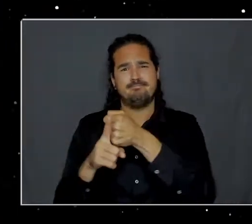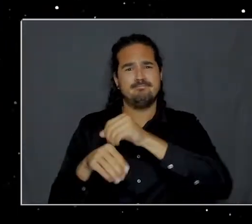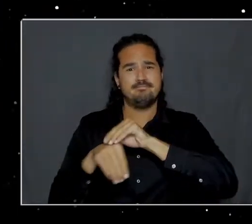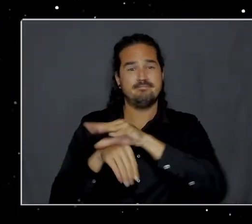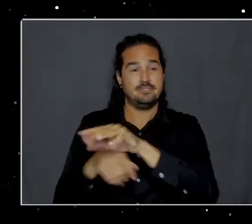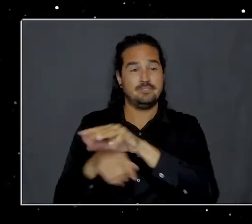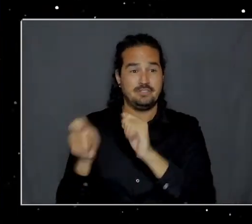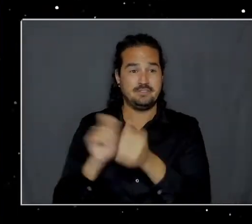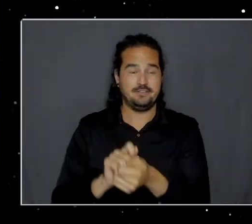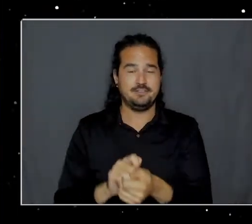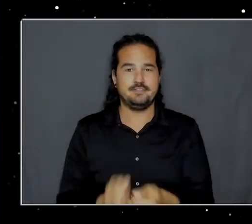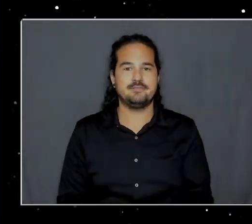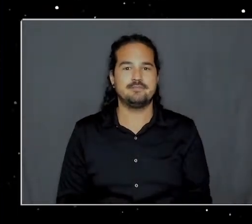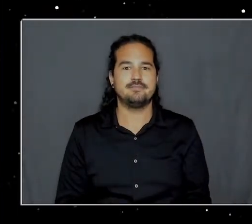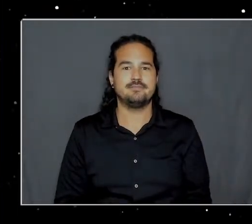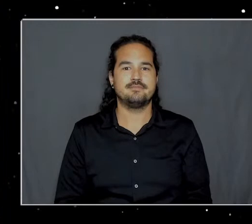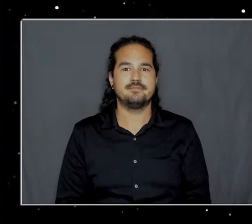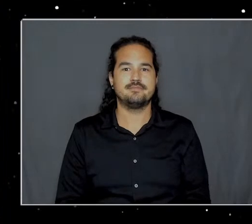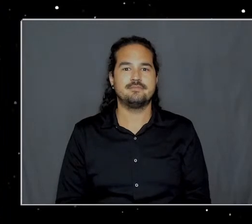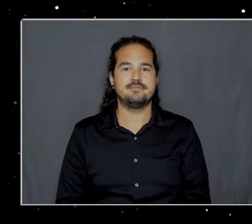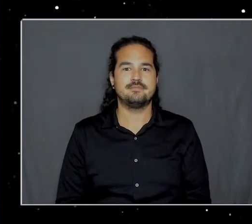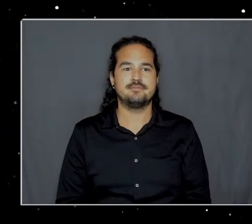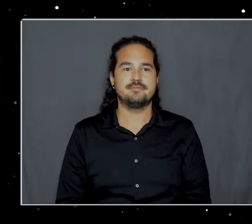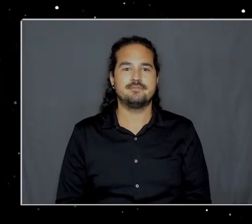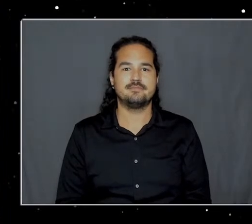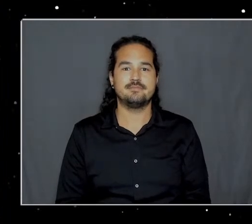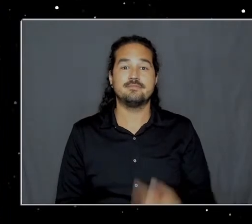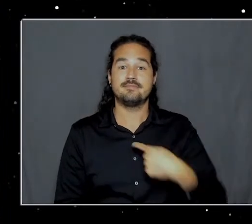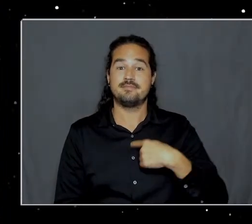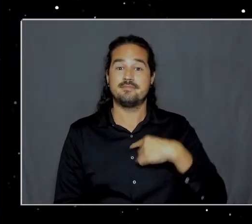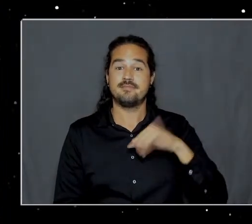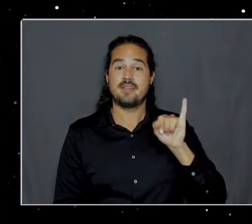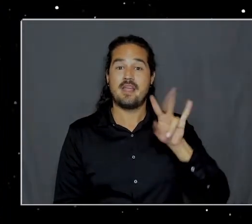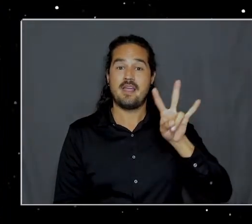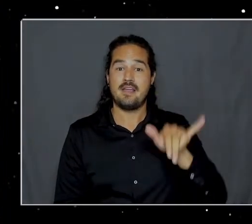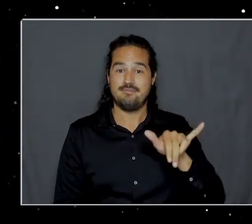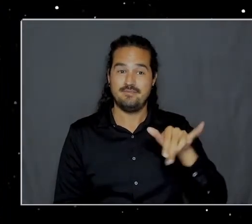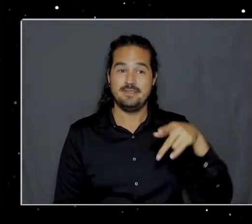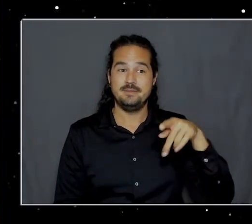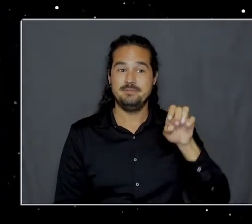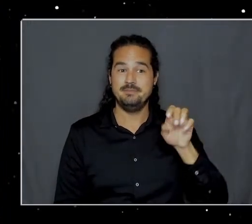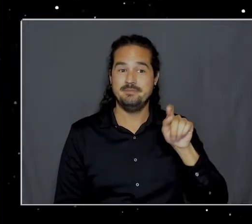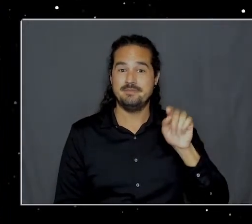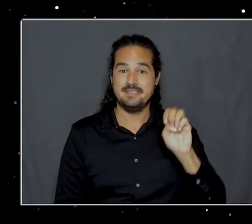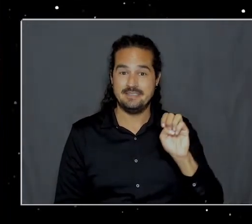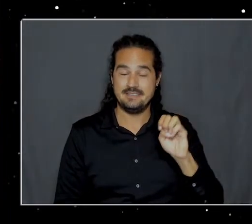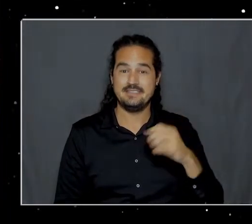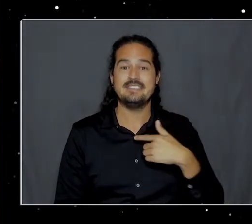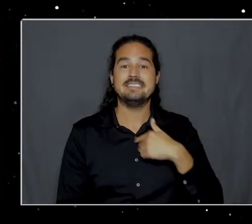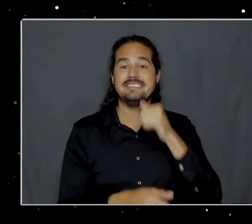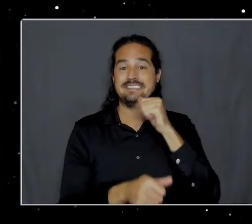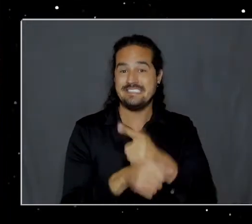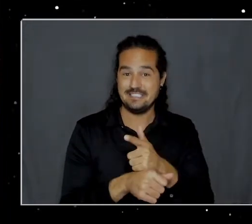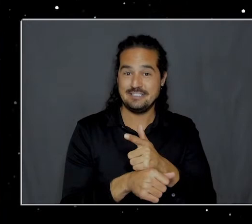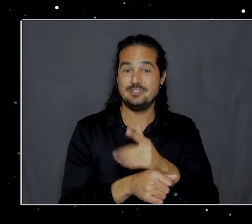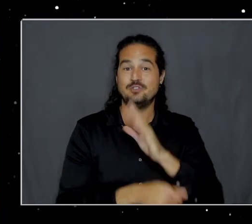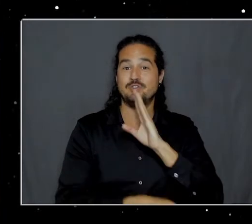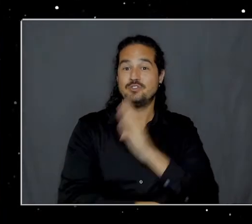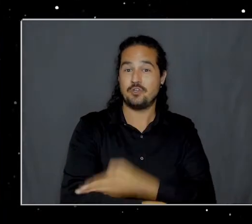IVY PETE: